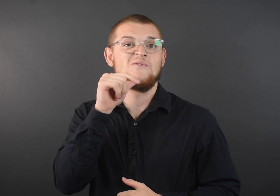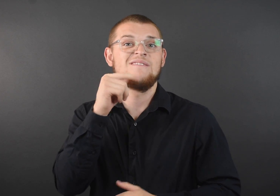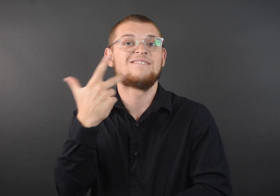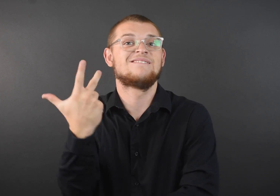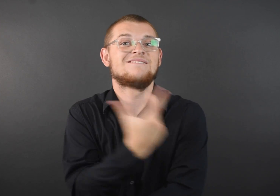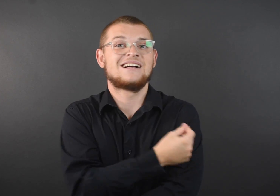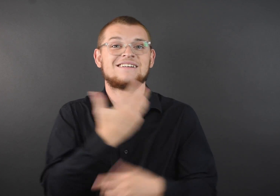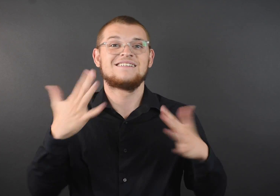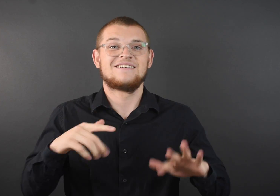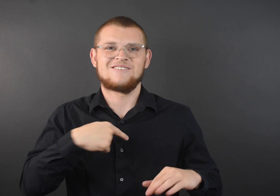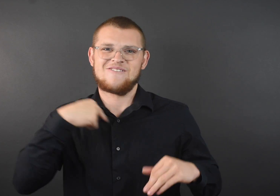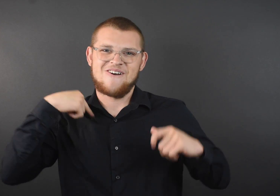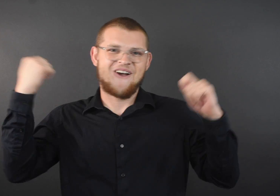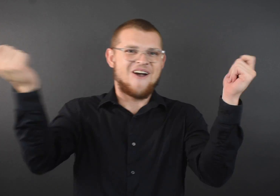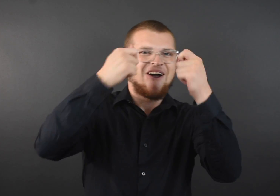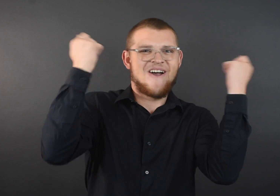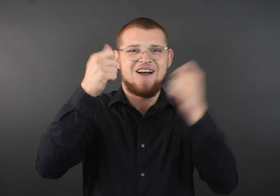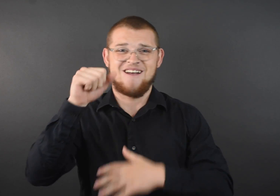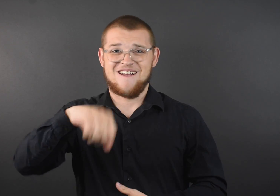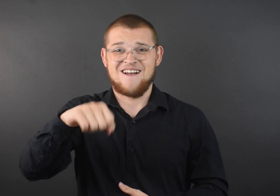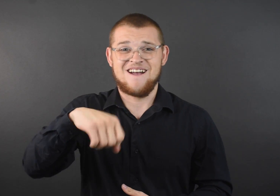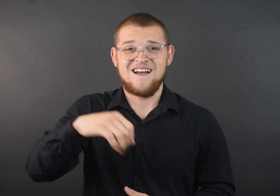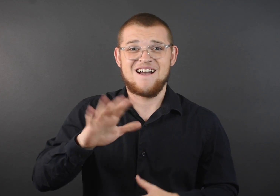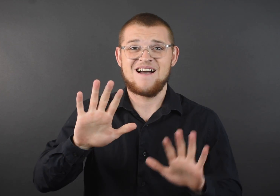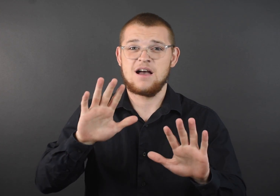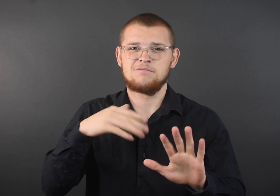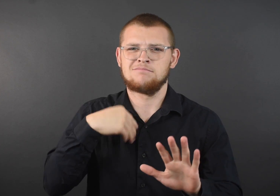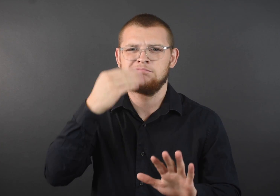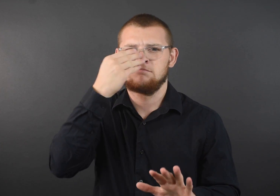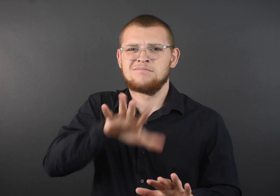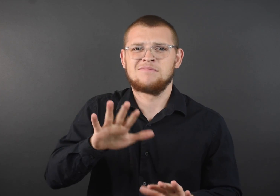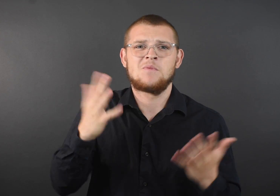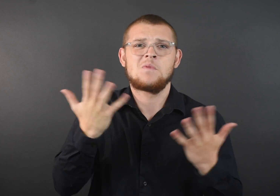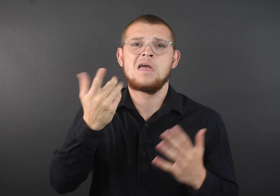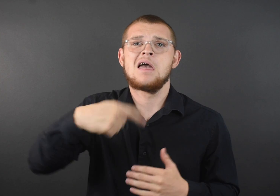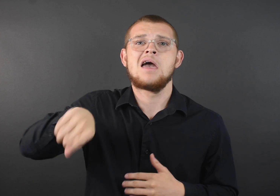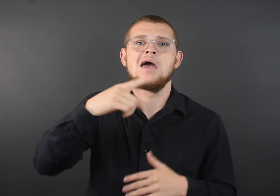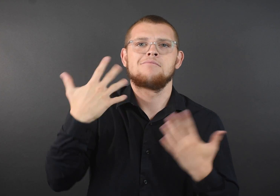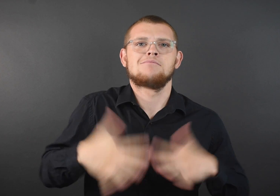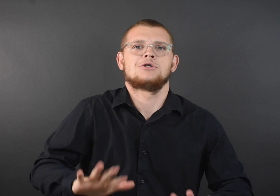a year and a half ago, she said. "Anybody who is getting vaccinated,